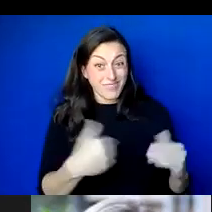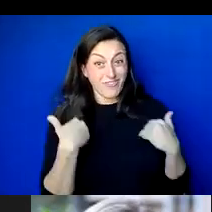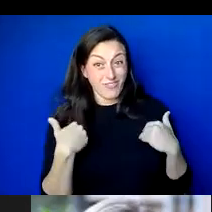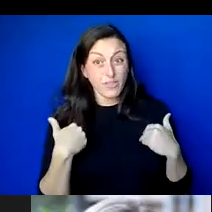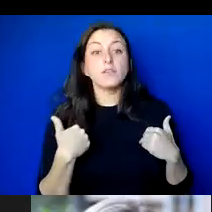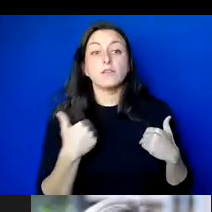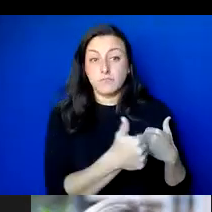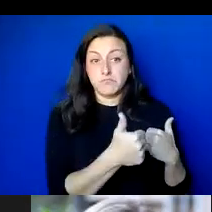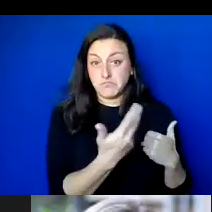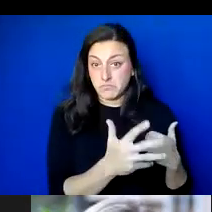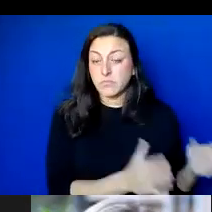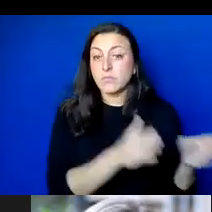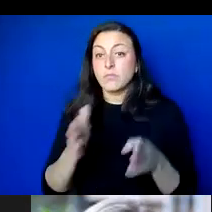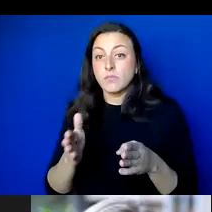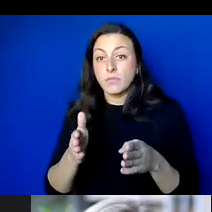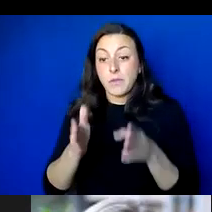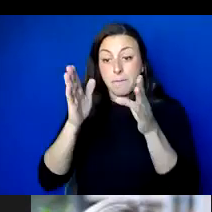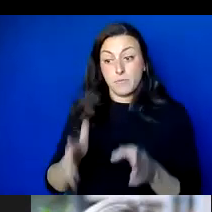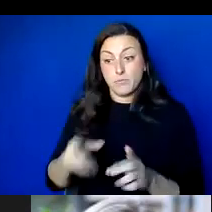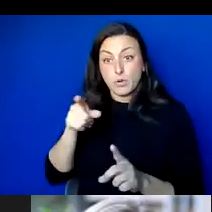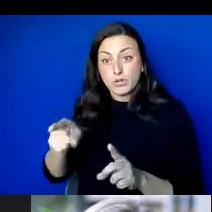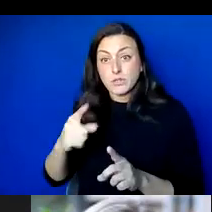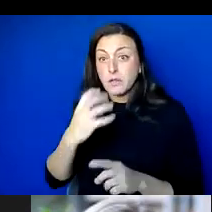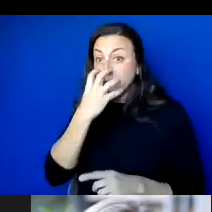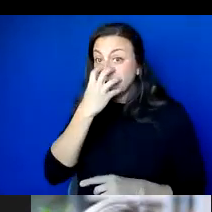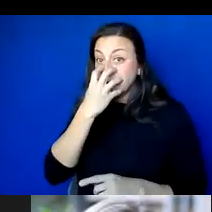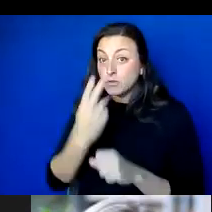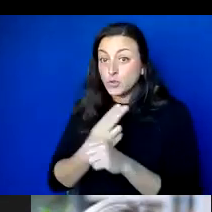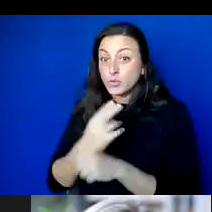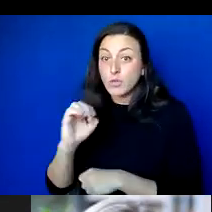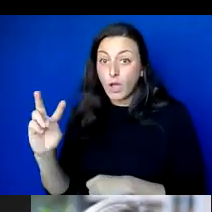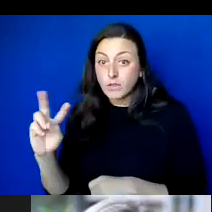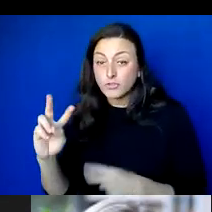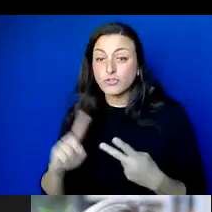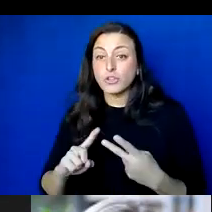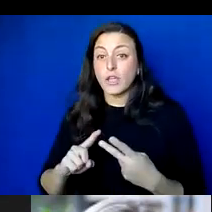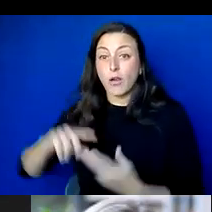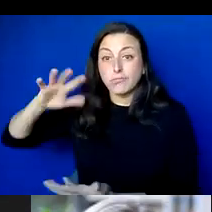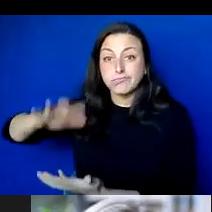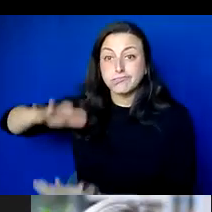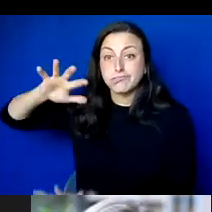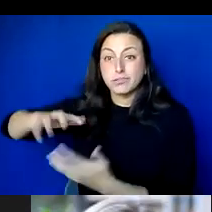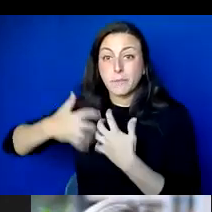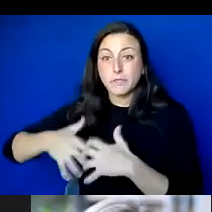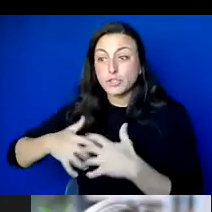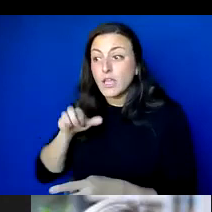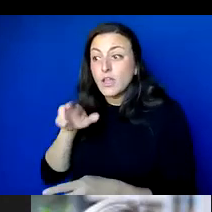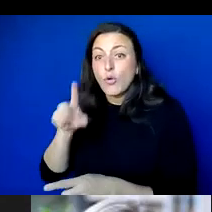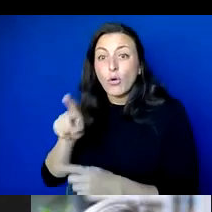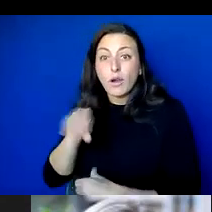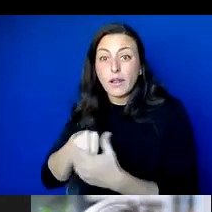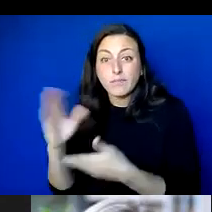hospitalized or on oxygen, you actually are not eligible. So some of these earlier therapies like